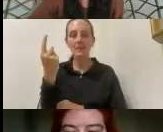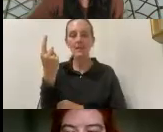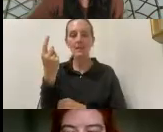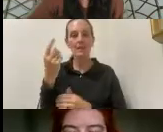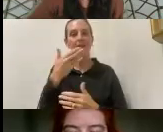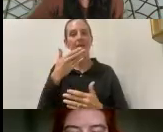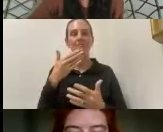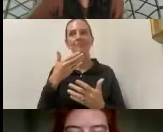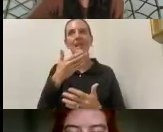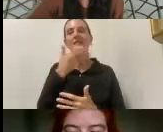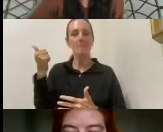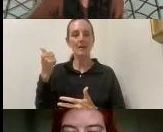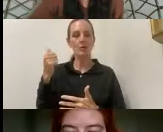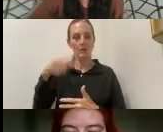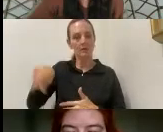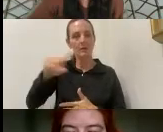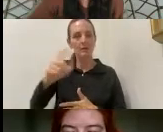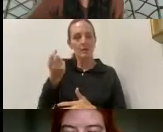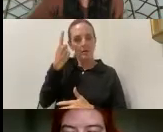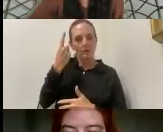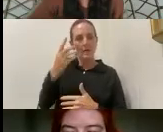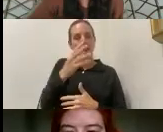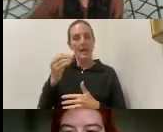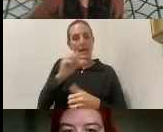and to work together to bring us back together.